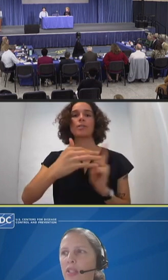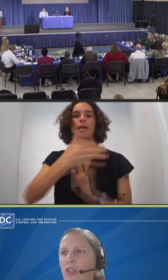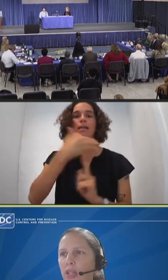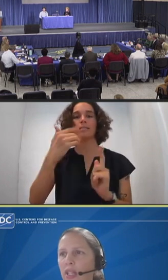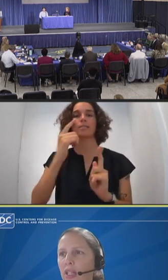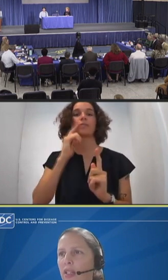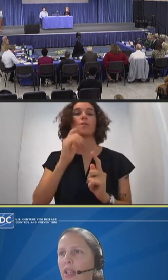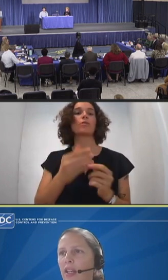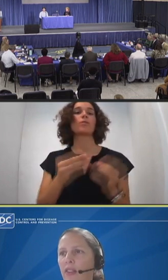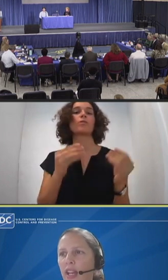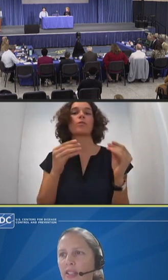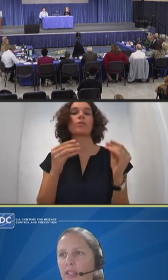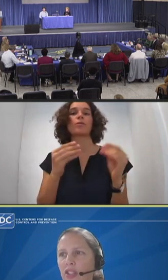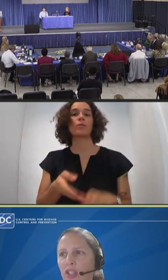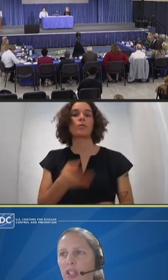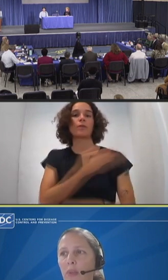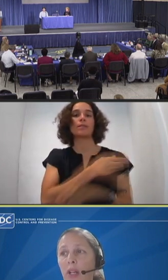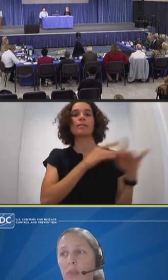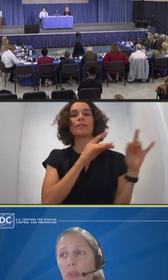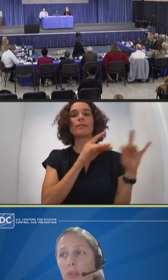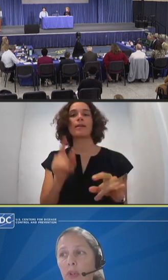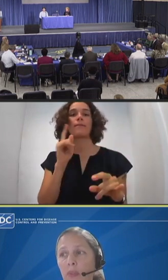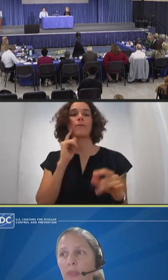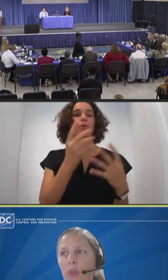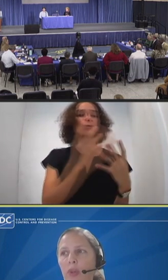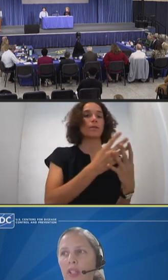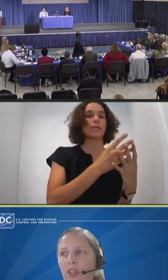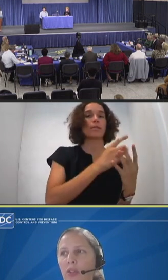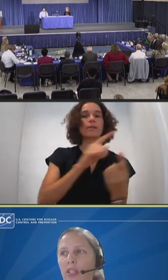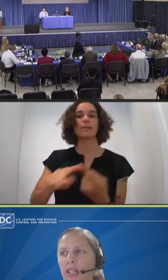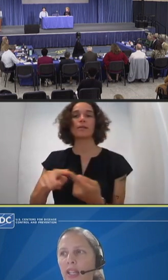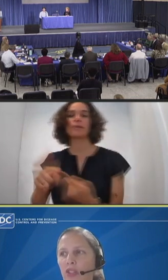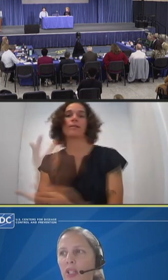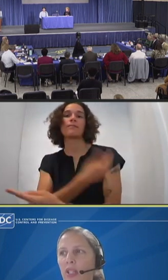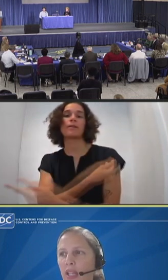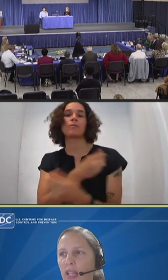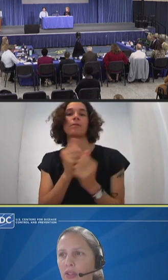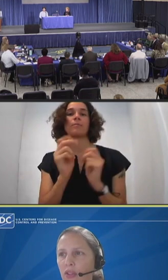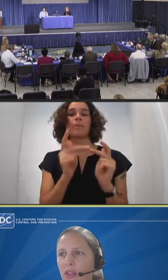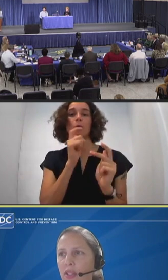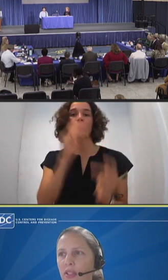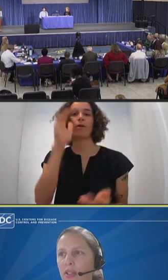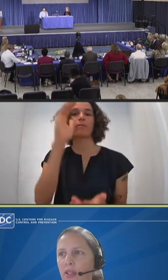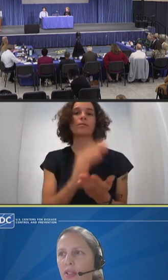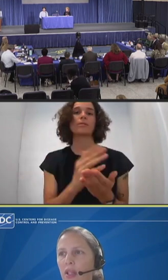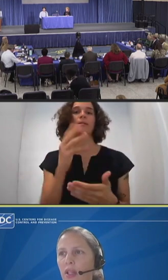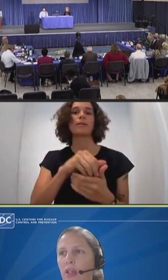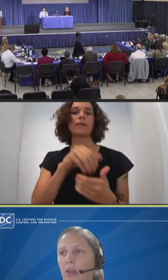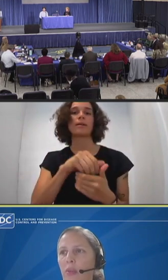screening and vaccination among people with decreased engagement in the health services.